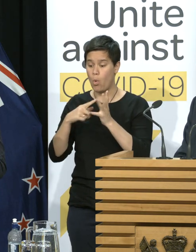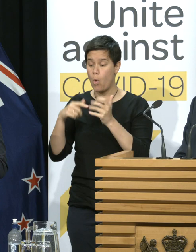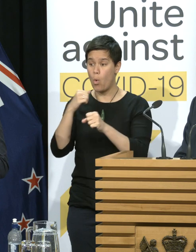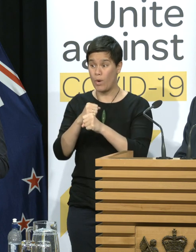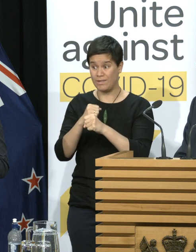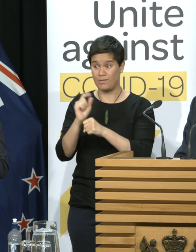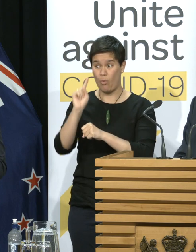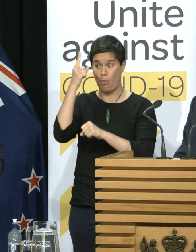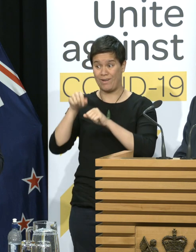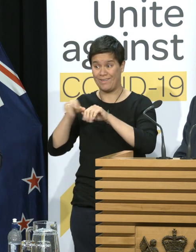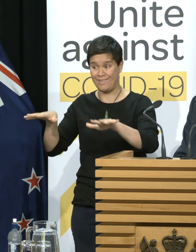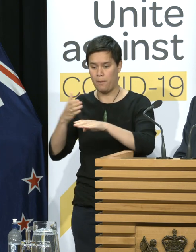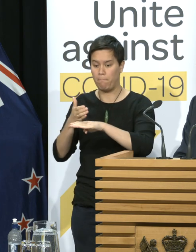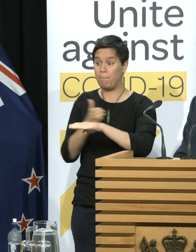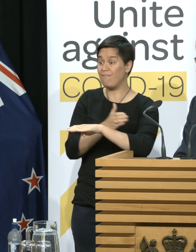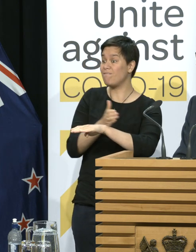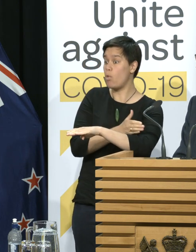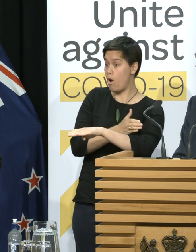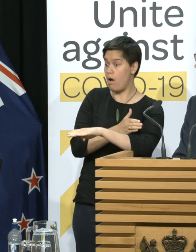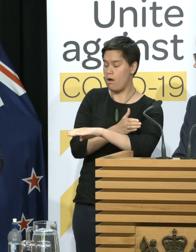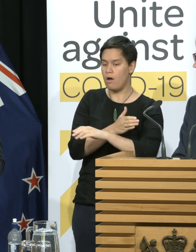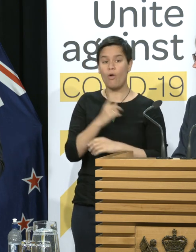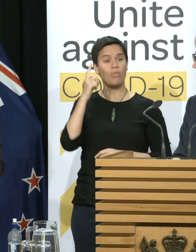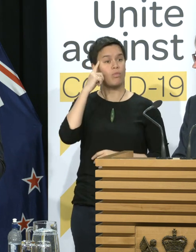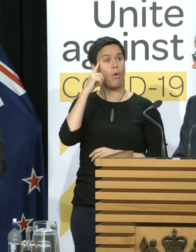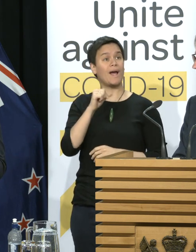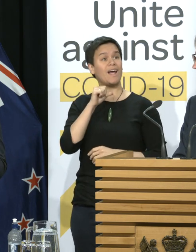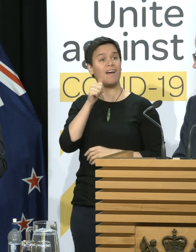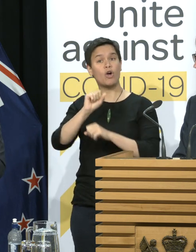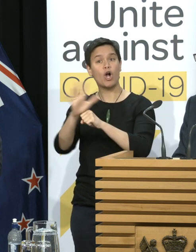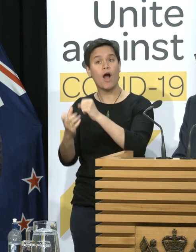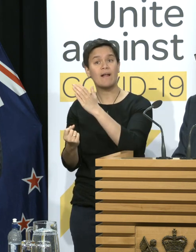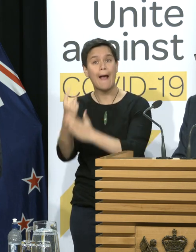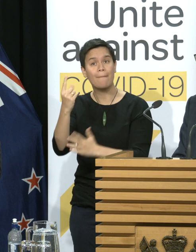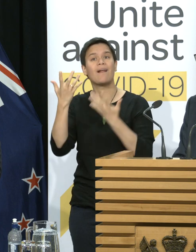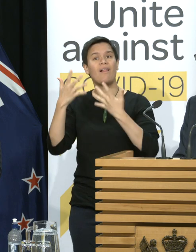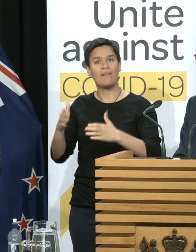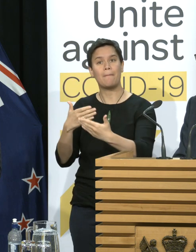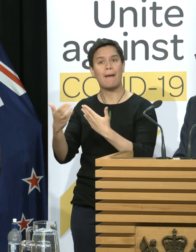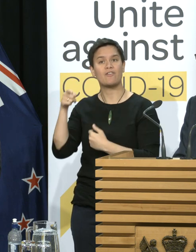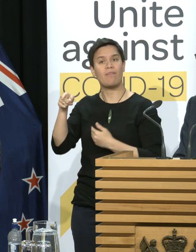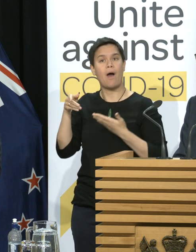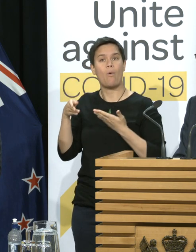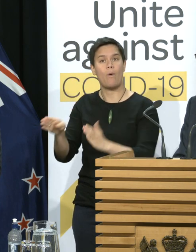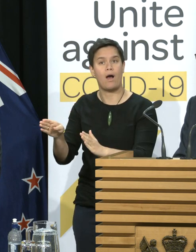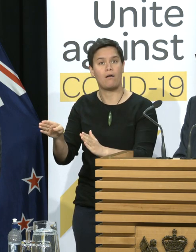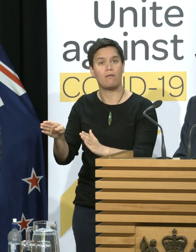would have predicted that that's quite what we would end up dealing with. So we had to adapt. And usually the message of a summer for Kiwis